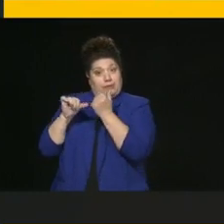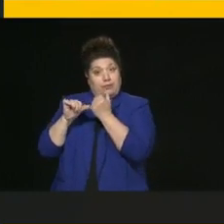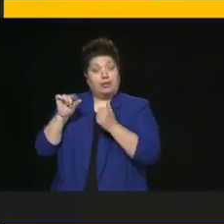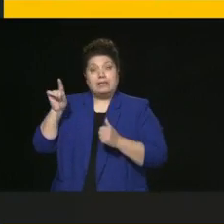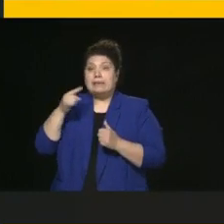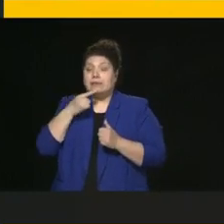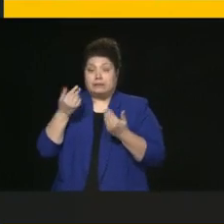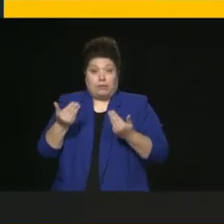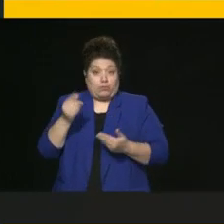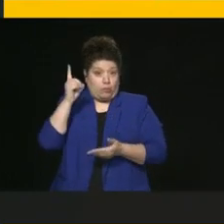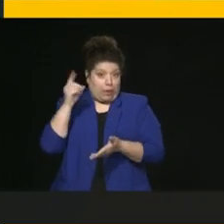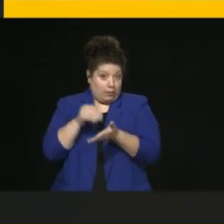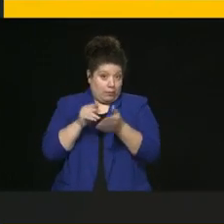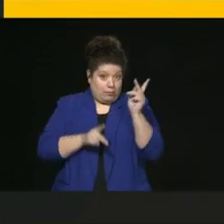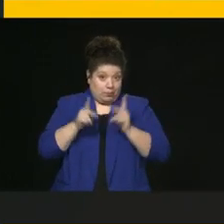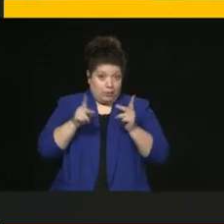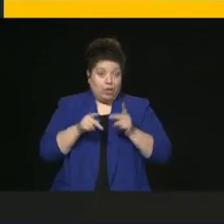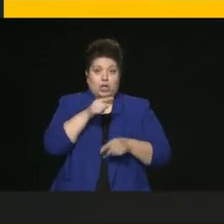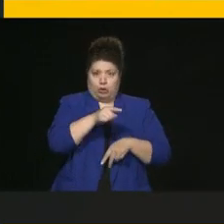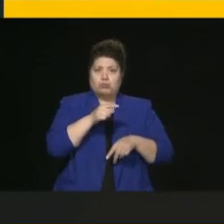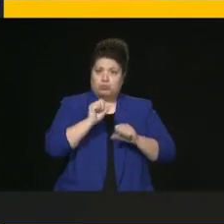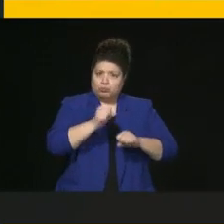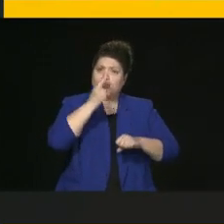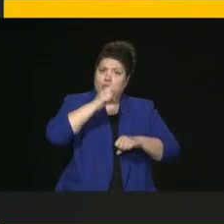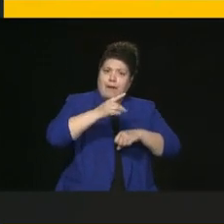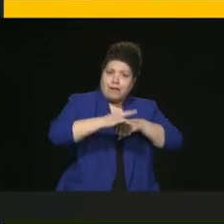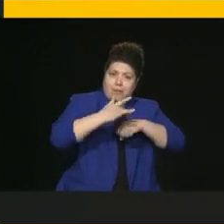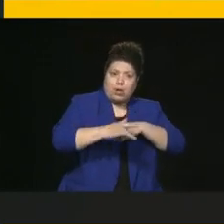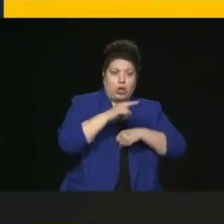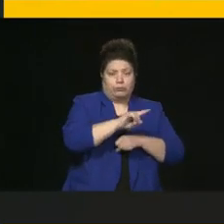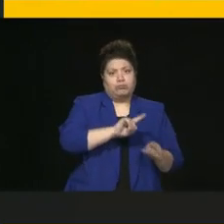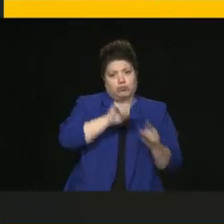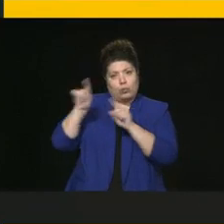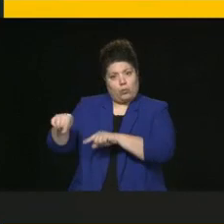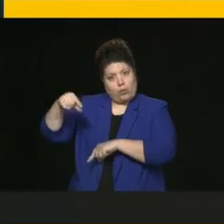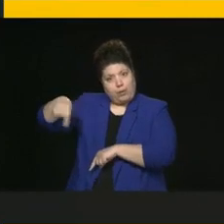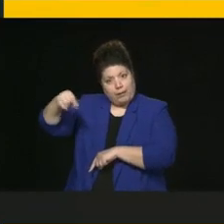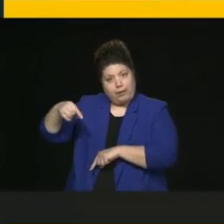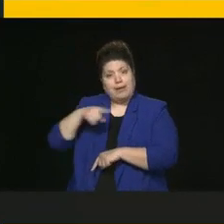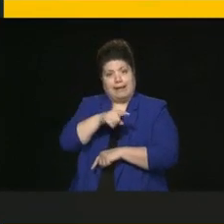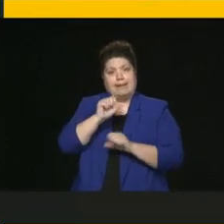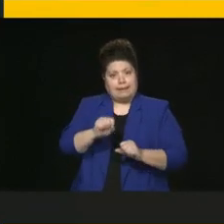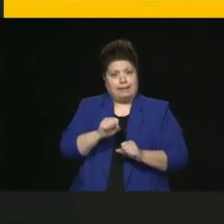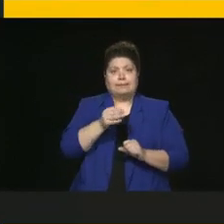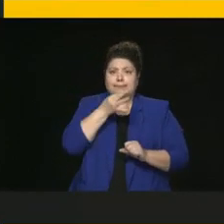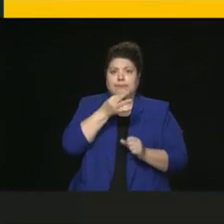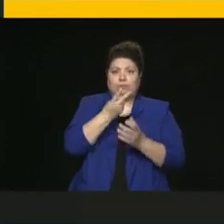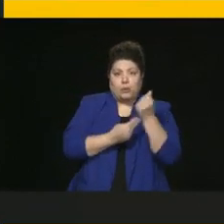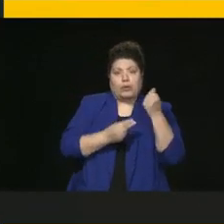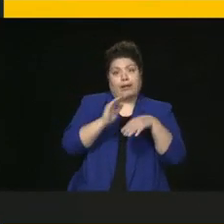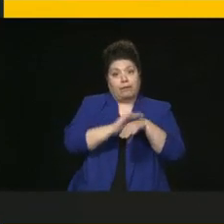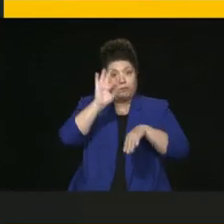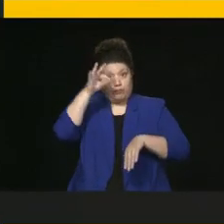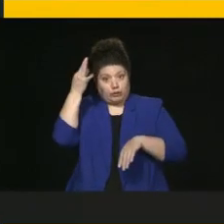DEPUTY AND THERE IS ABOUT A THOUSAND PEOPLE RIGHT NOW THAT WOULD BE AVAILABLE TO SUPPORT QUÉBEC THAT SPEAK BOTH OFFICIAL